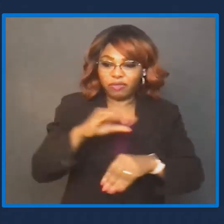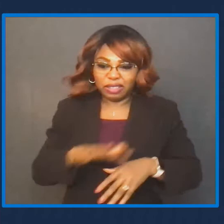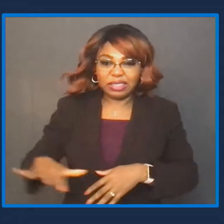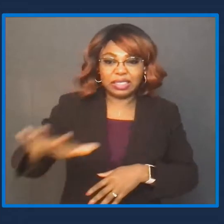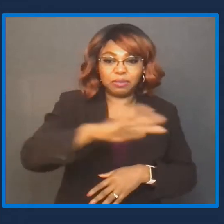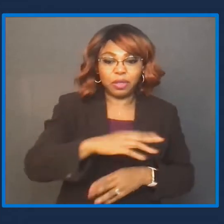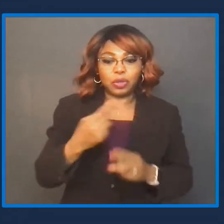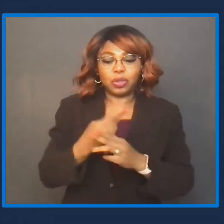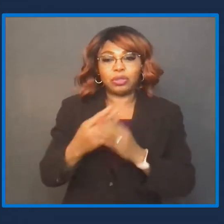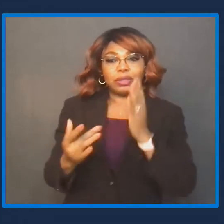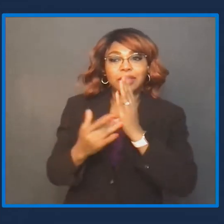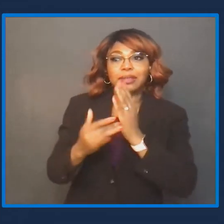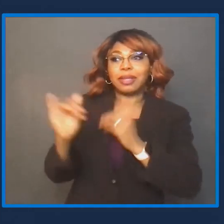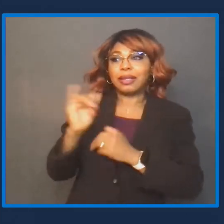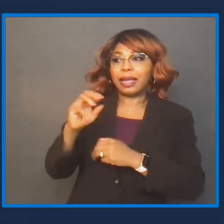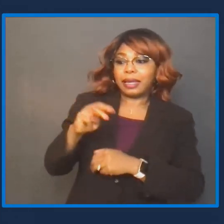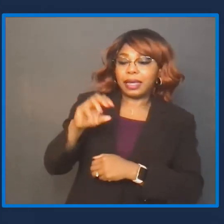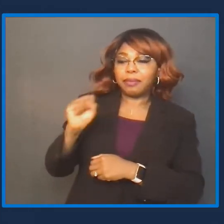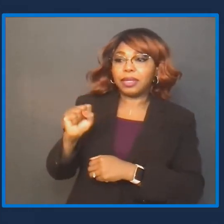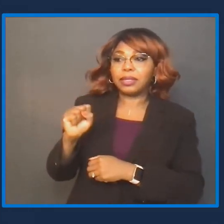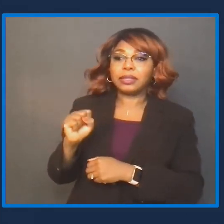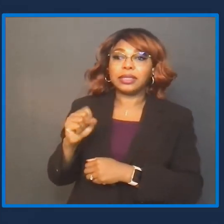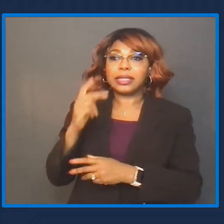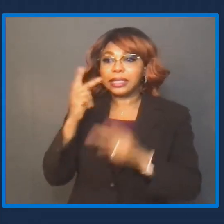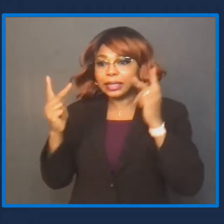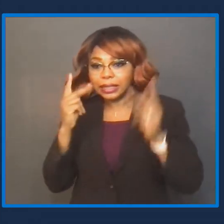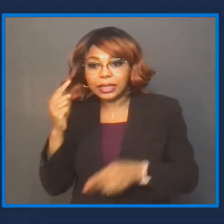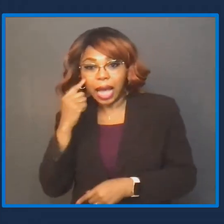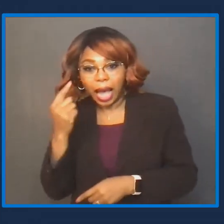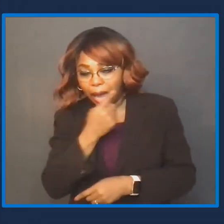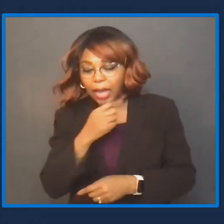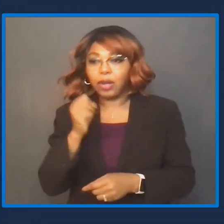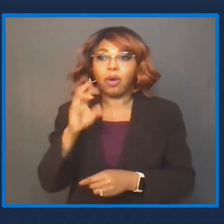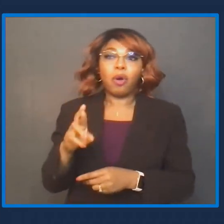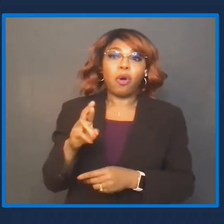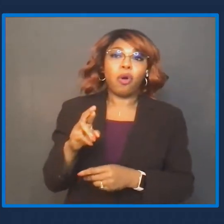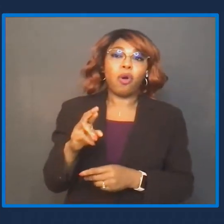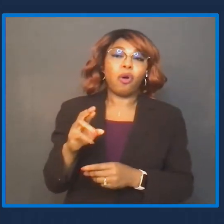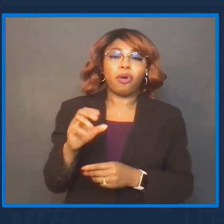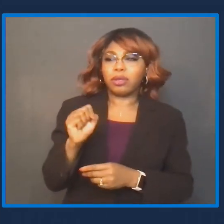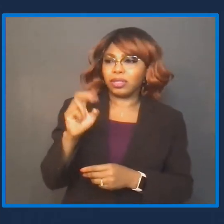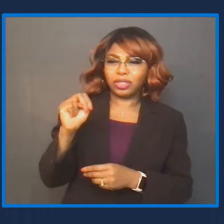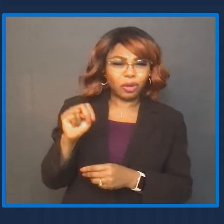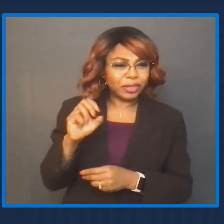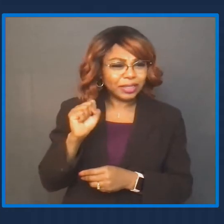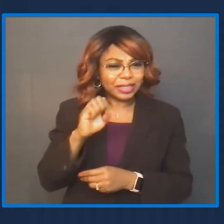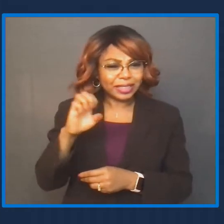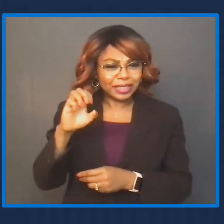Like Microsoft's Seeing AI or Microsoft Soundscape app. I'm picking on Microsoft products,